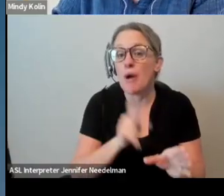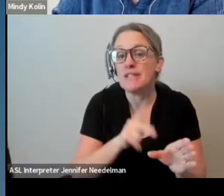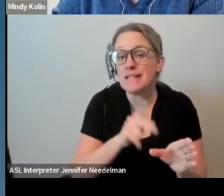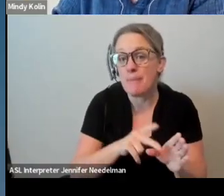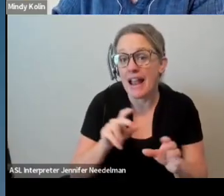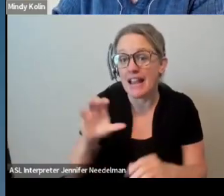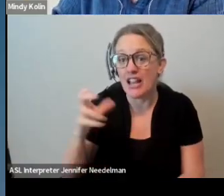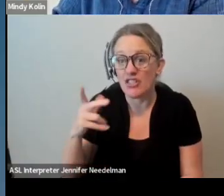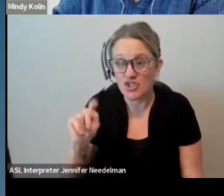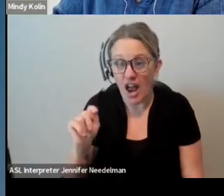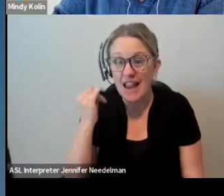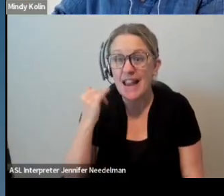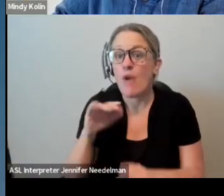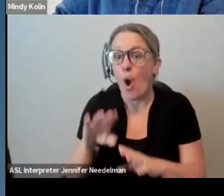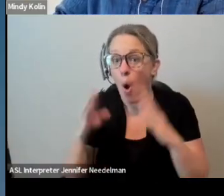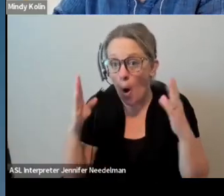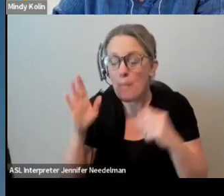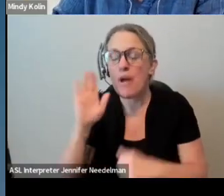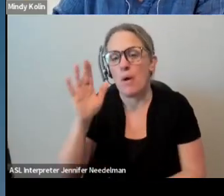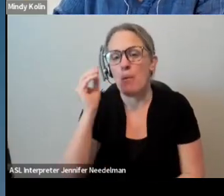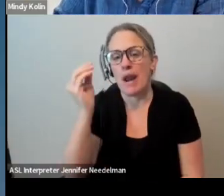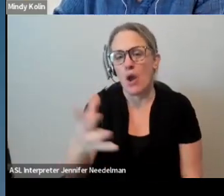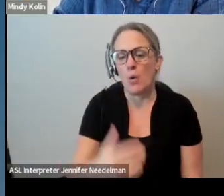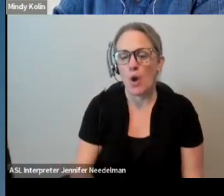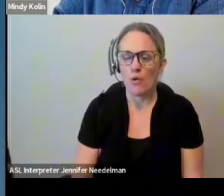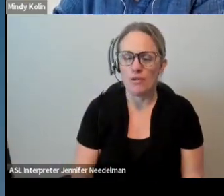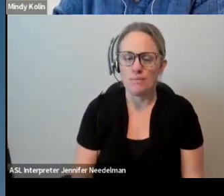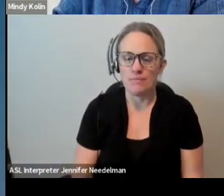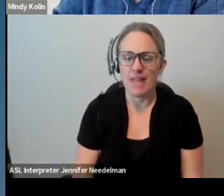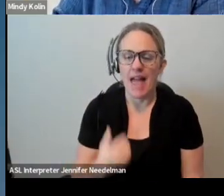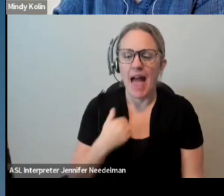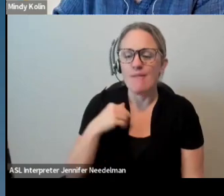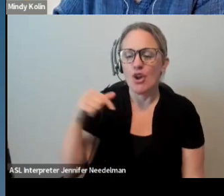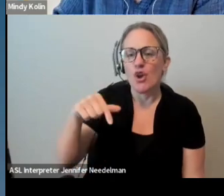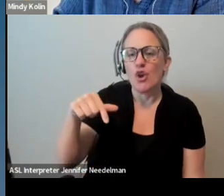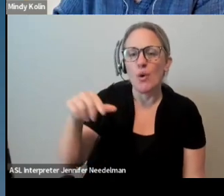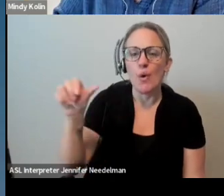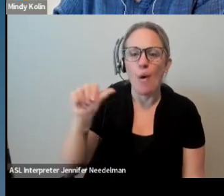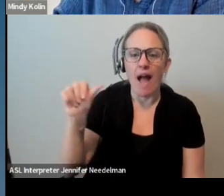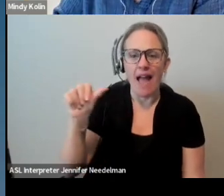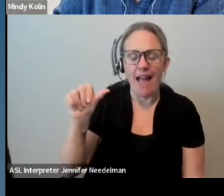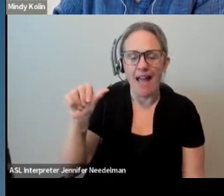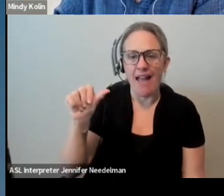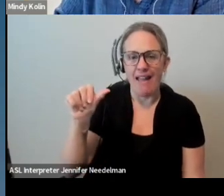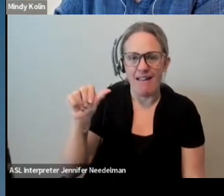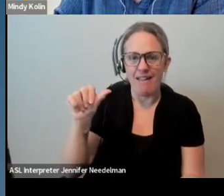and we will let you know if it becomes available. There is a Q&A feature at the bottom of your screen